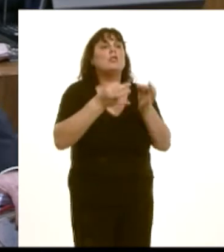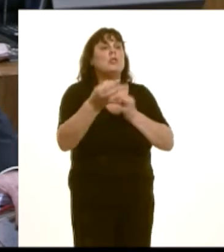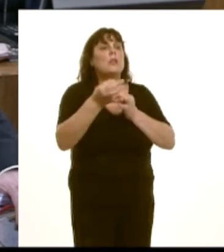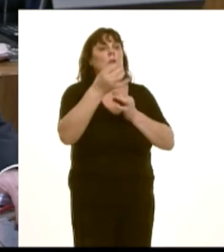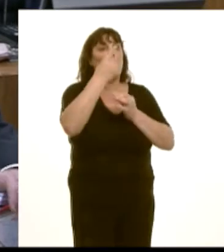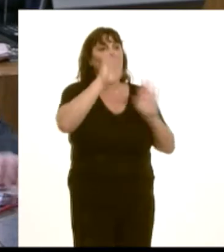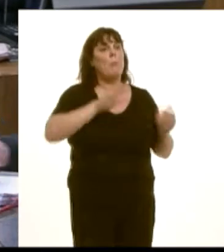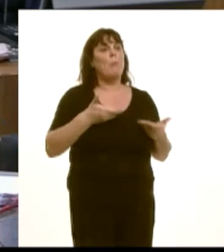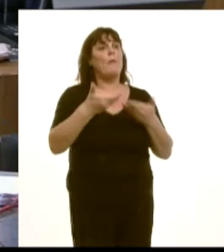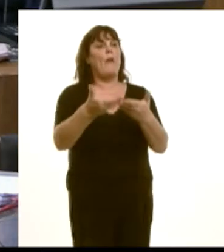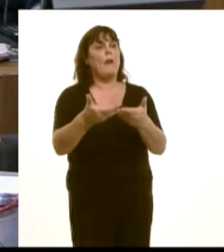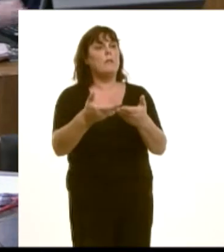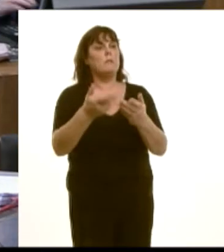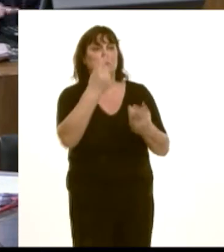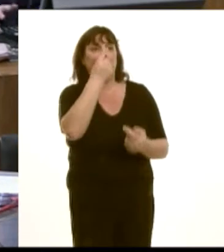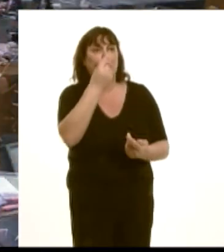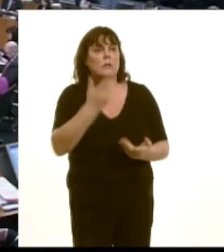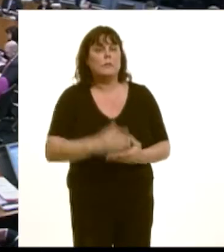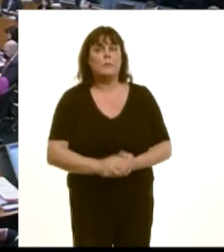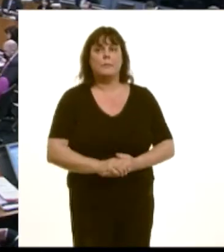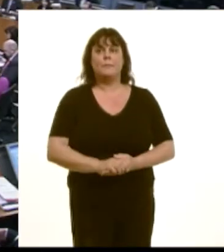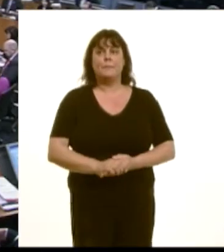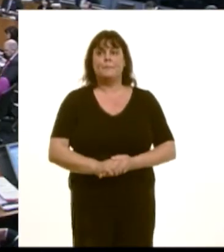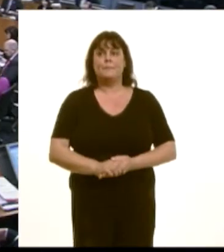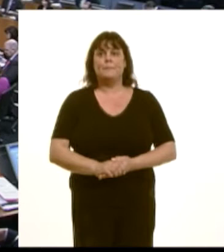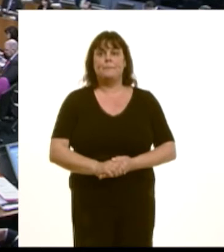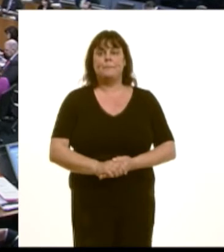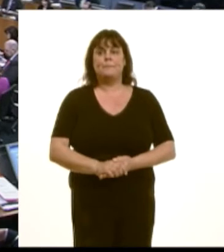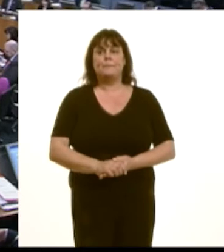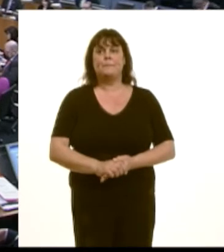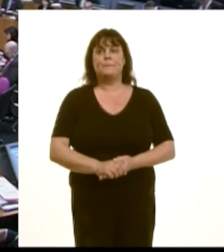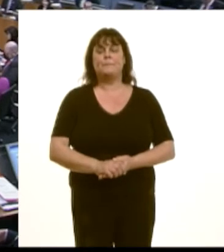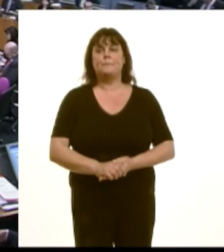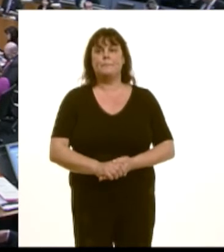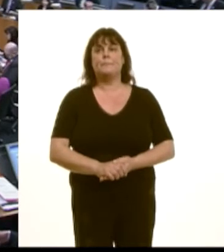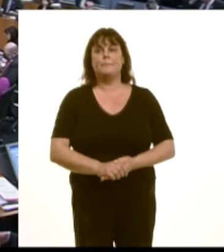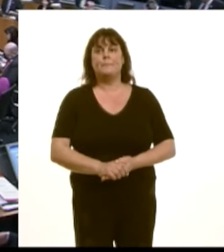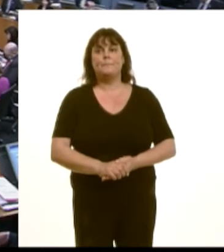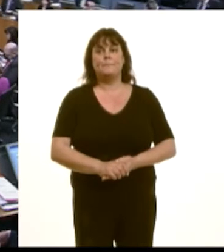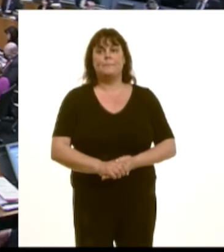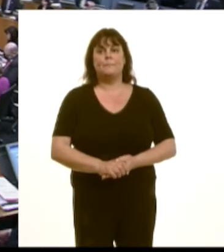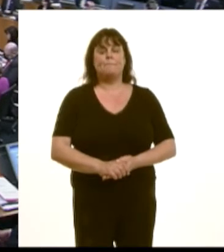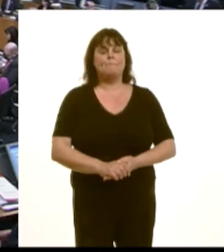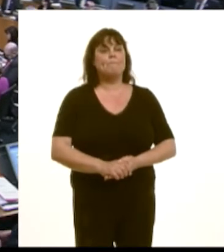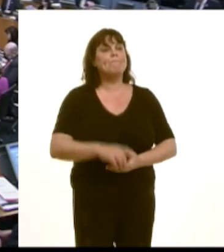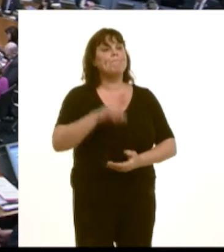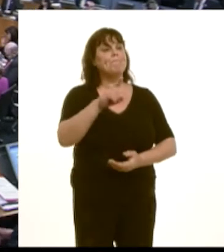on Byron Davies. No, I see you do not want to speak. I call Lindsay Whittle. Lindsay Whittle: First Minister, what are the most recent estimates that you have for